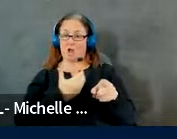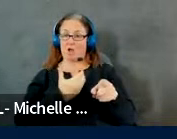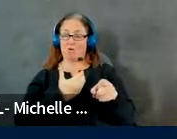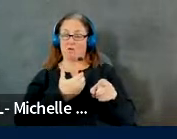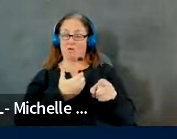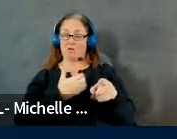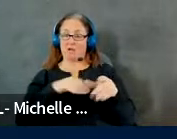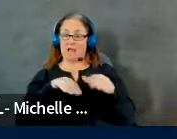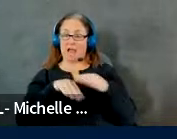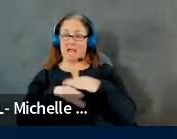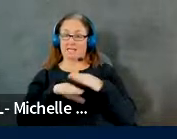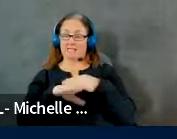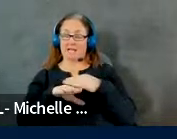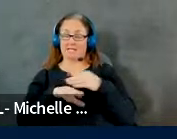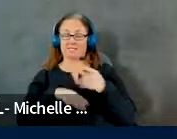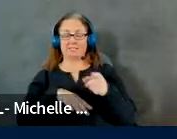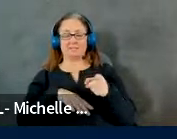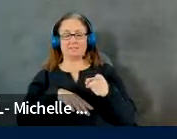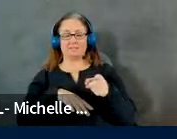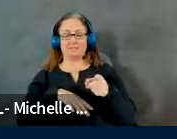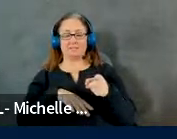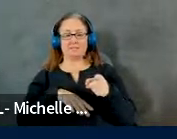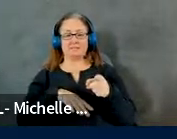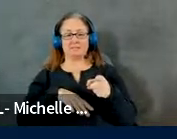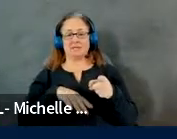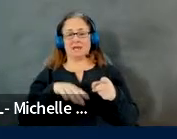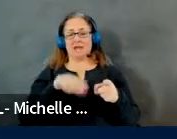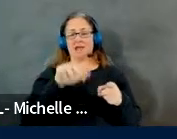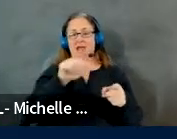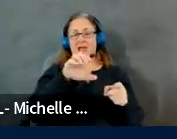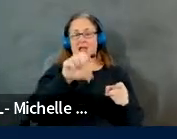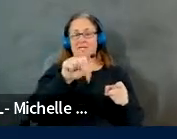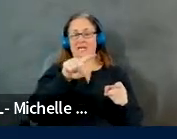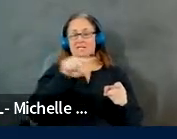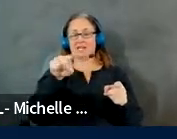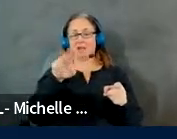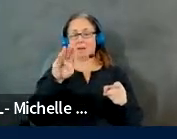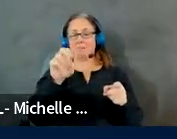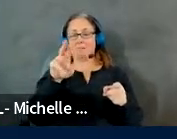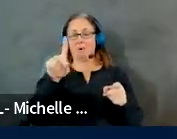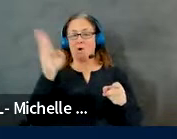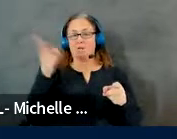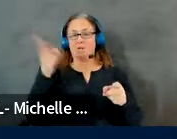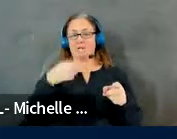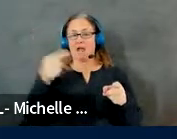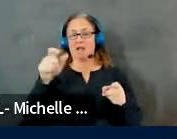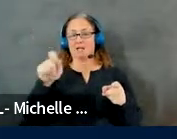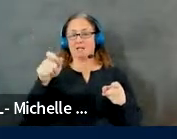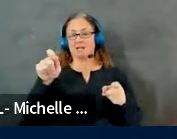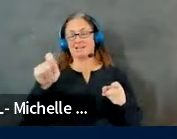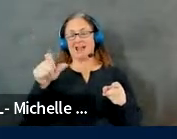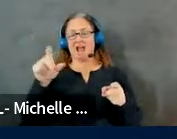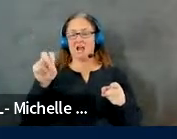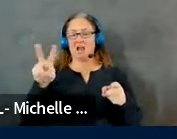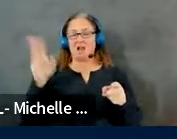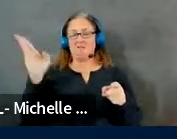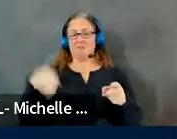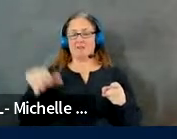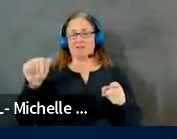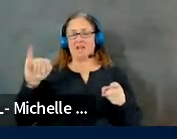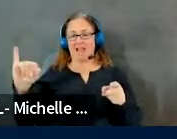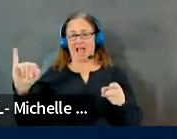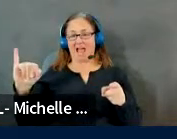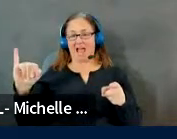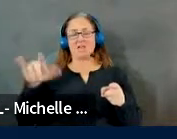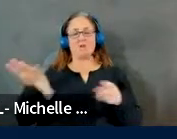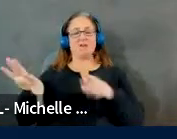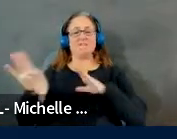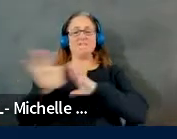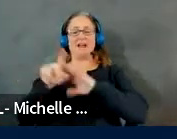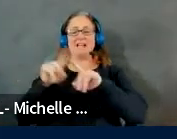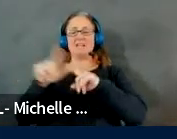access/board.gov with a back slash ai, and that's where you will find links to the Executive Order,